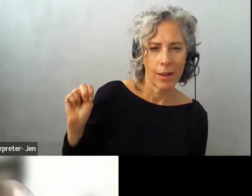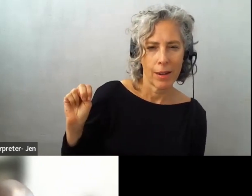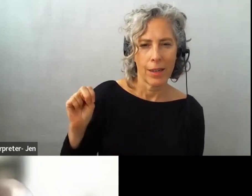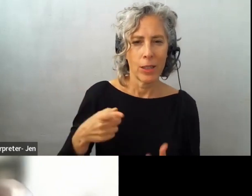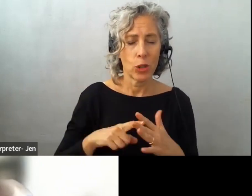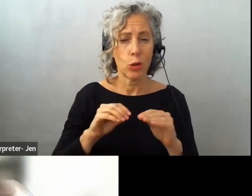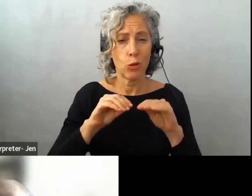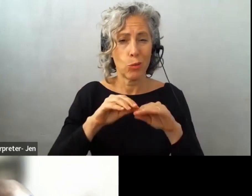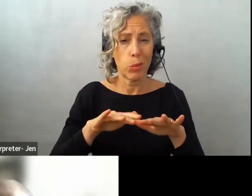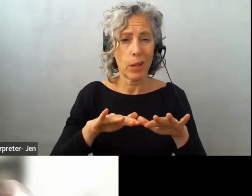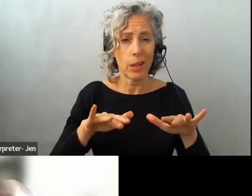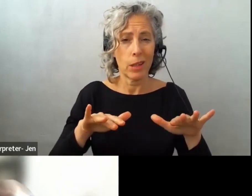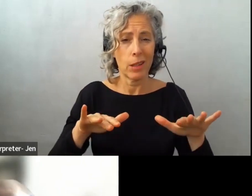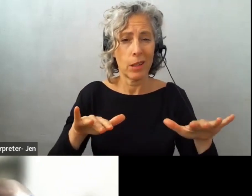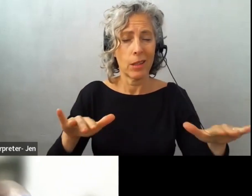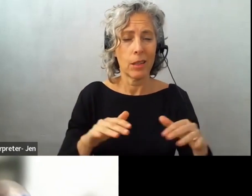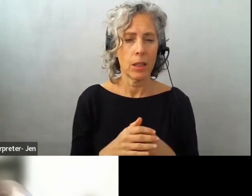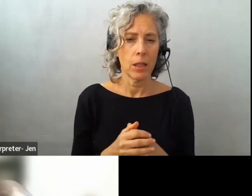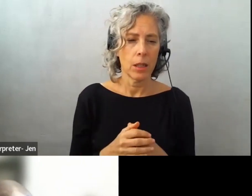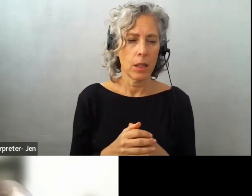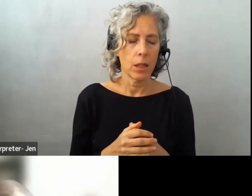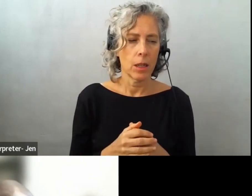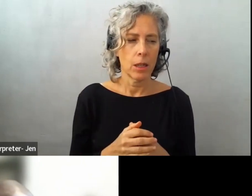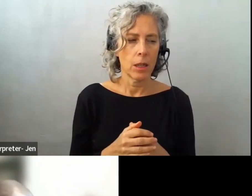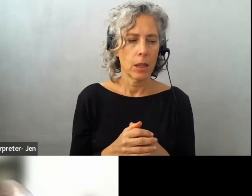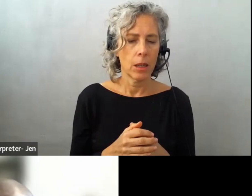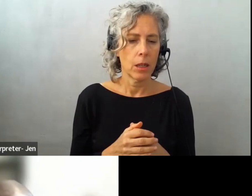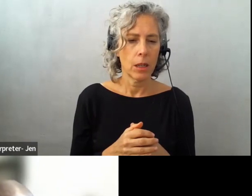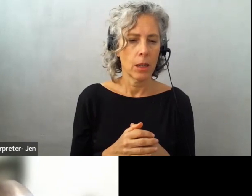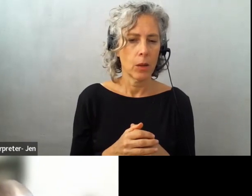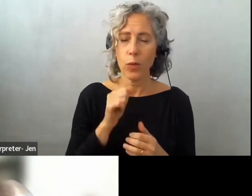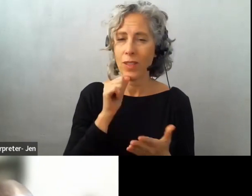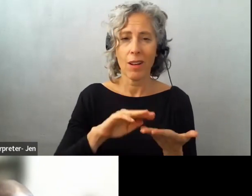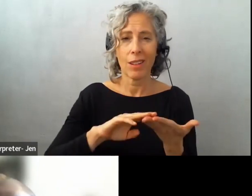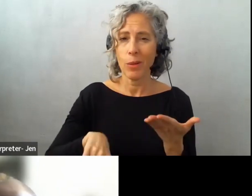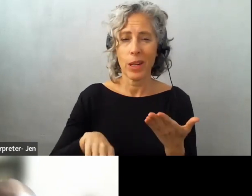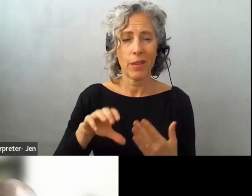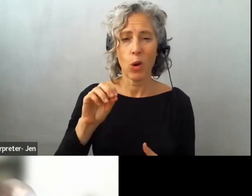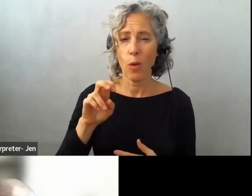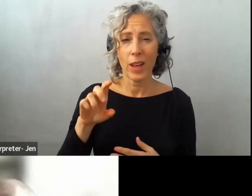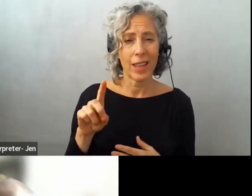this country. We have not gotten rid of COVID, we are still socially distancing, we are